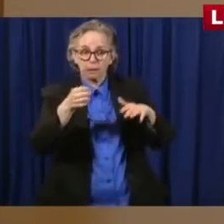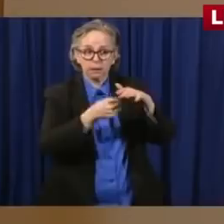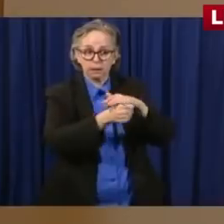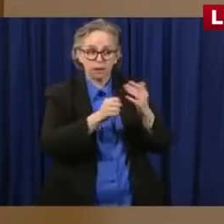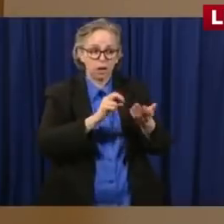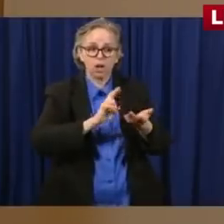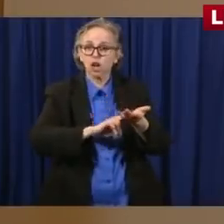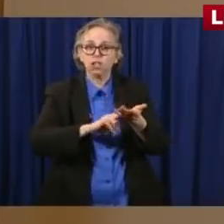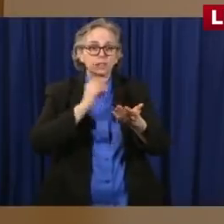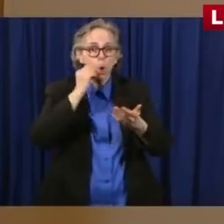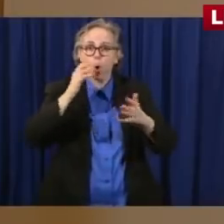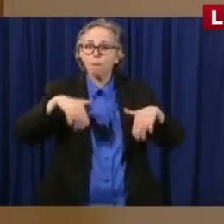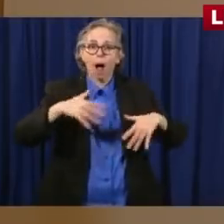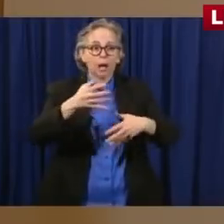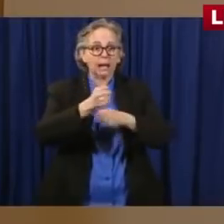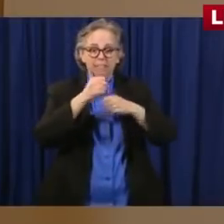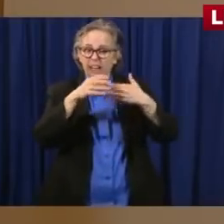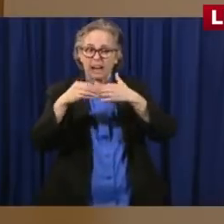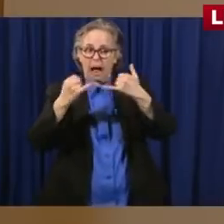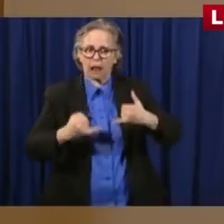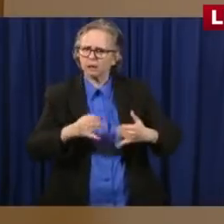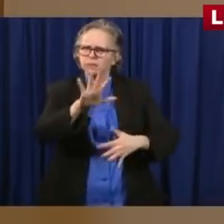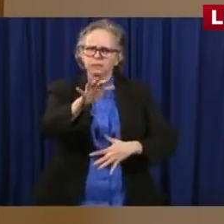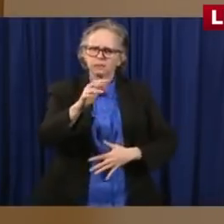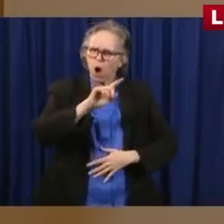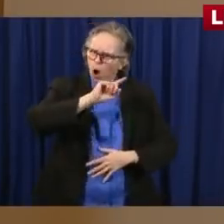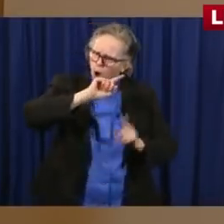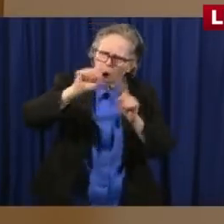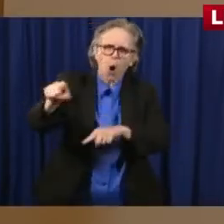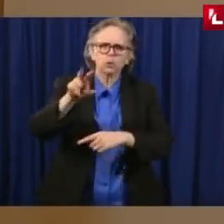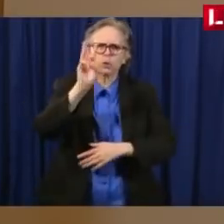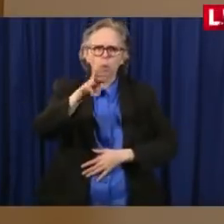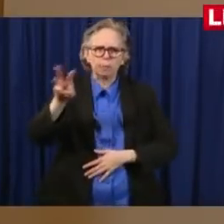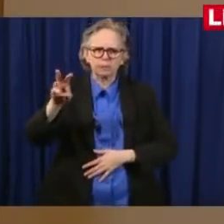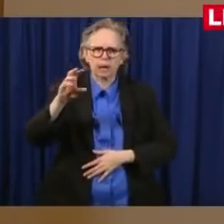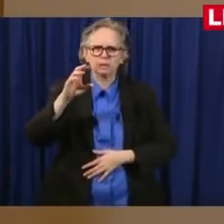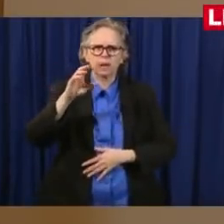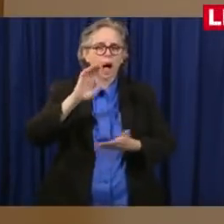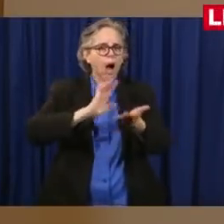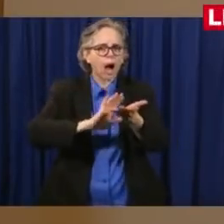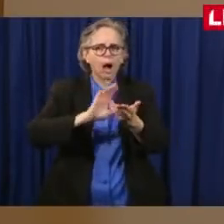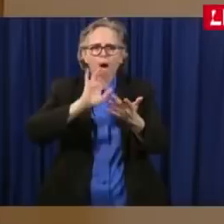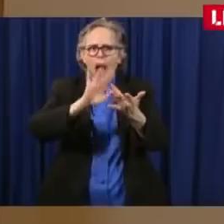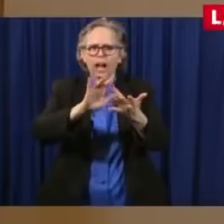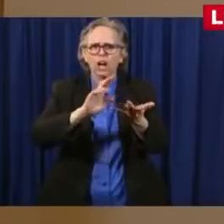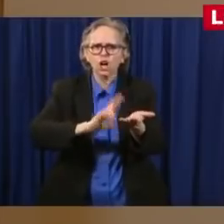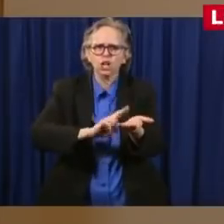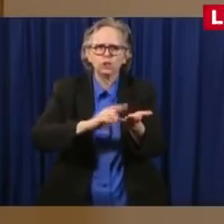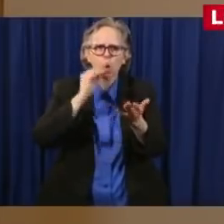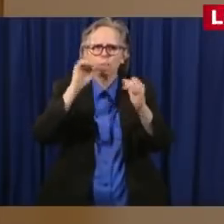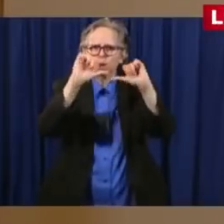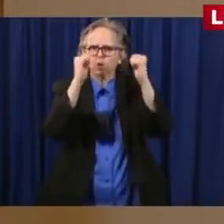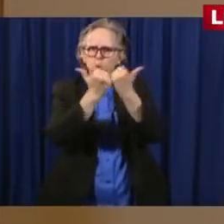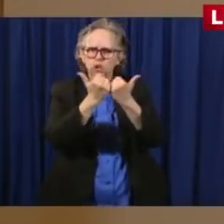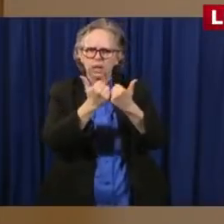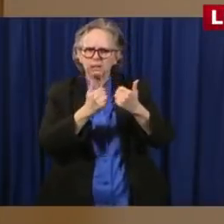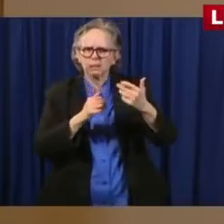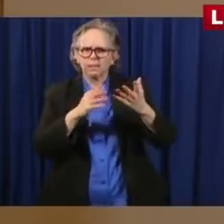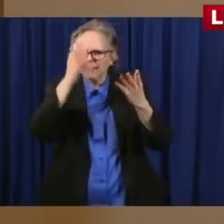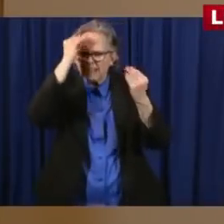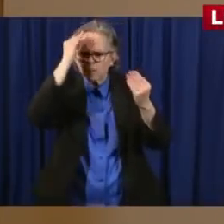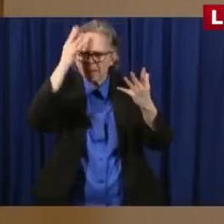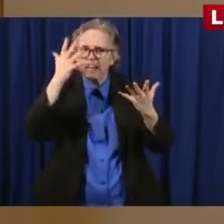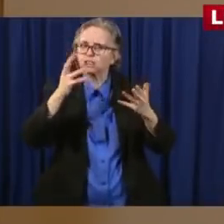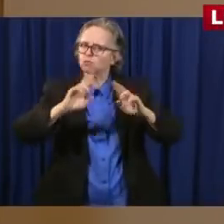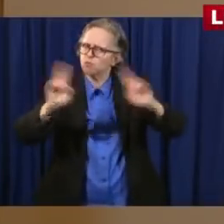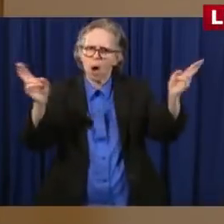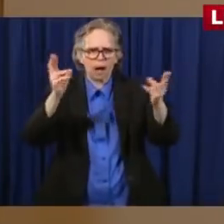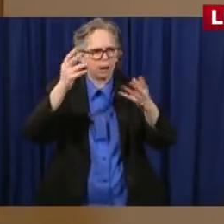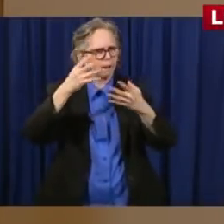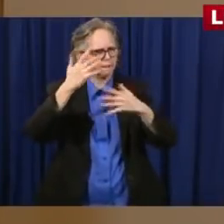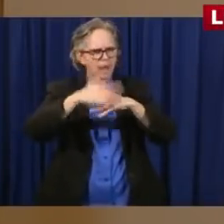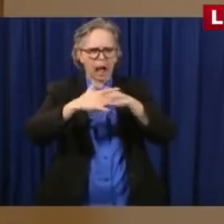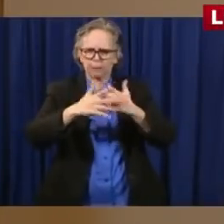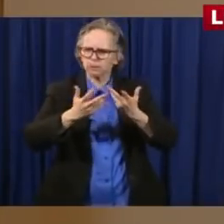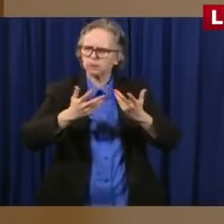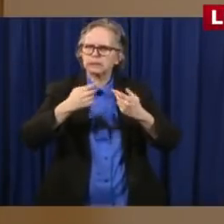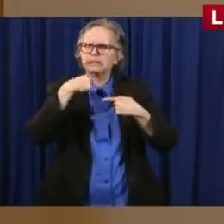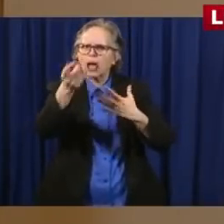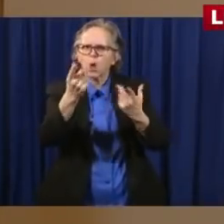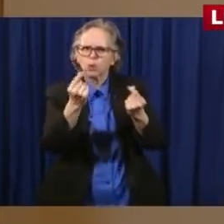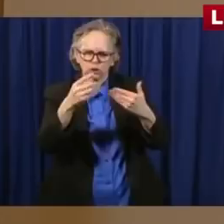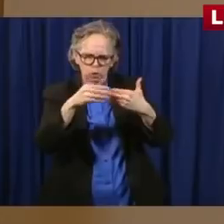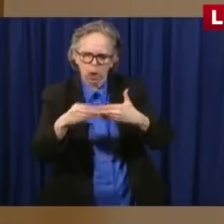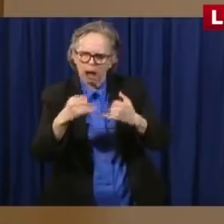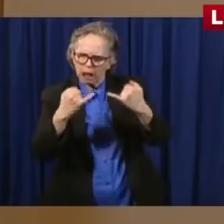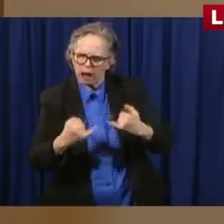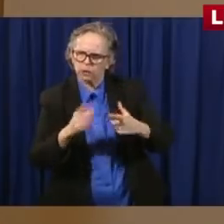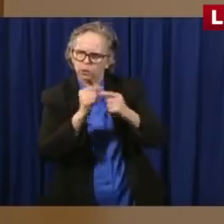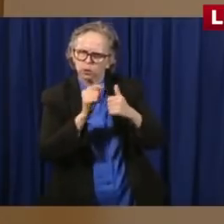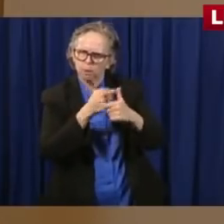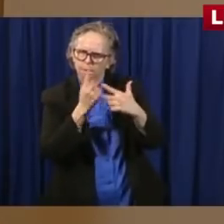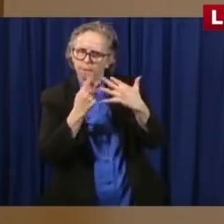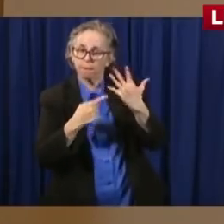IF THERE IS A NURSING HOME NOT TIED INTO THESE GUIDELINES, GO ON OUR WEBSITE, TALK TO THE NURSING HOME ASSOCIATION.